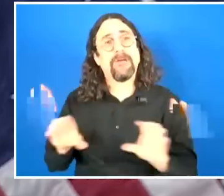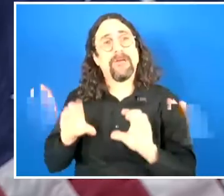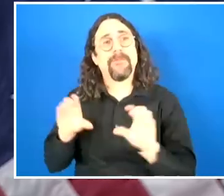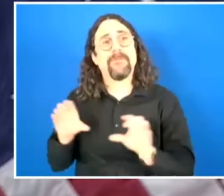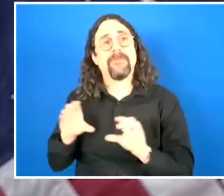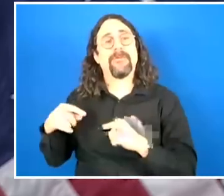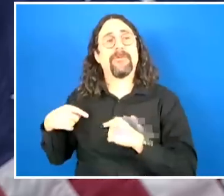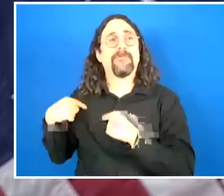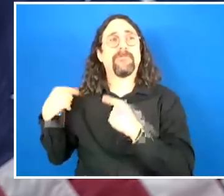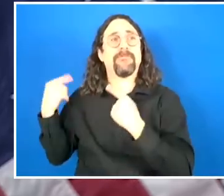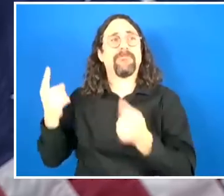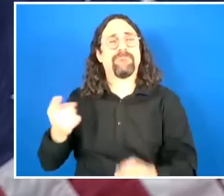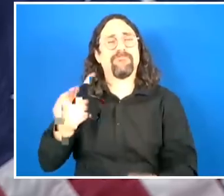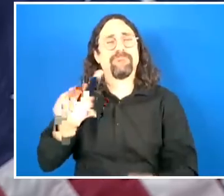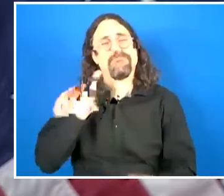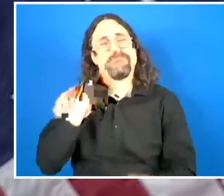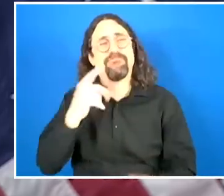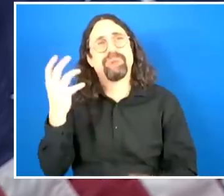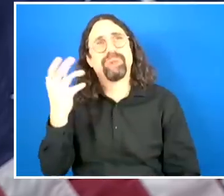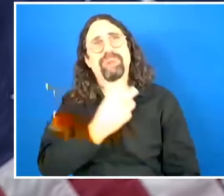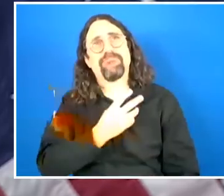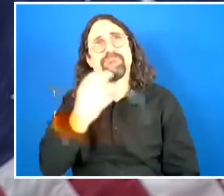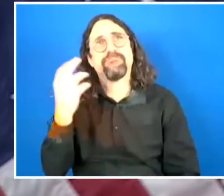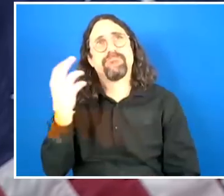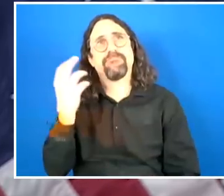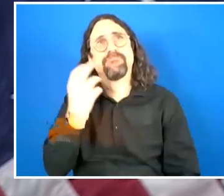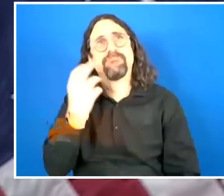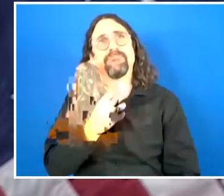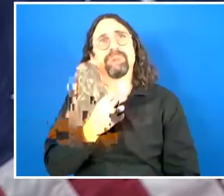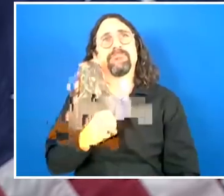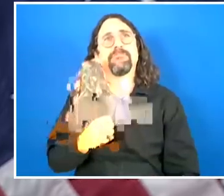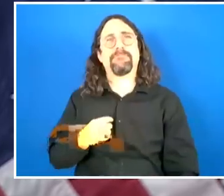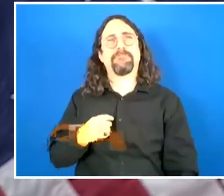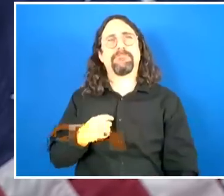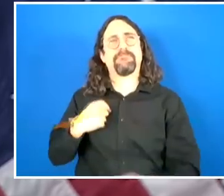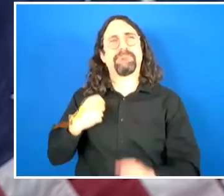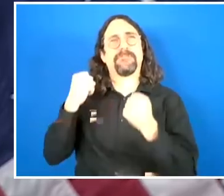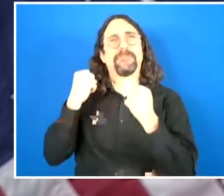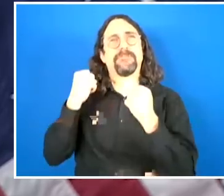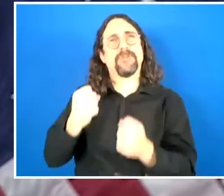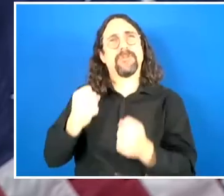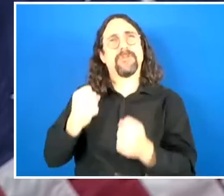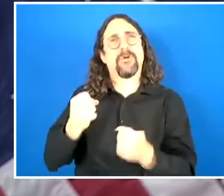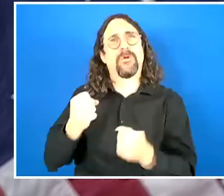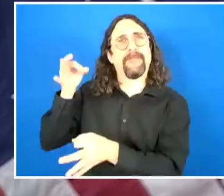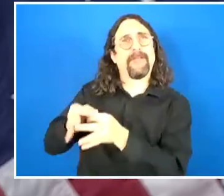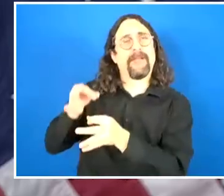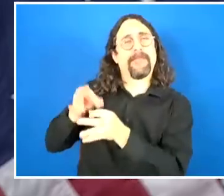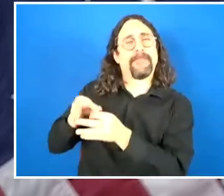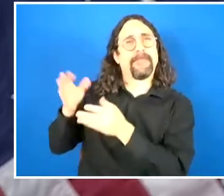BEEN MIRACULOUS AND I VEHA GREAT FAITH THAT WE'RE GOING TO HAVE A